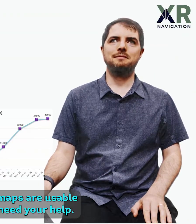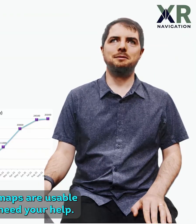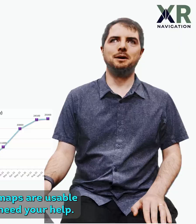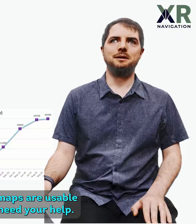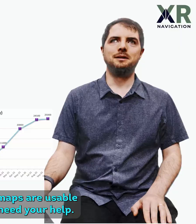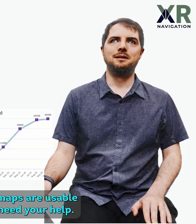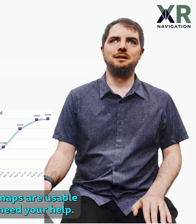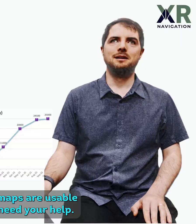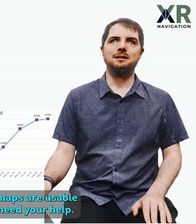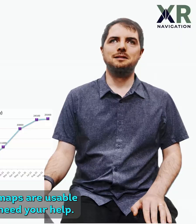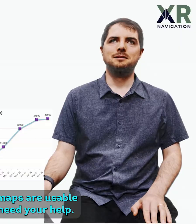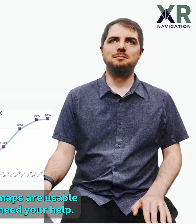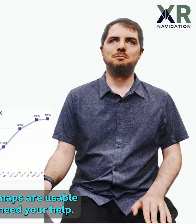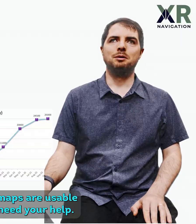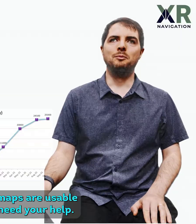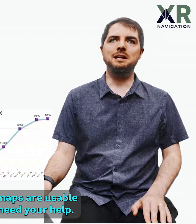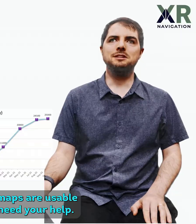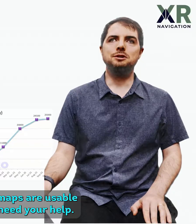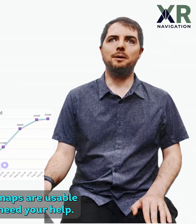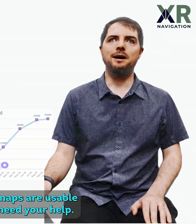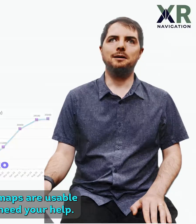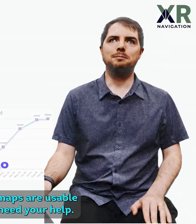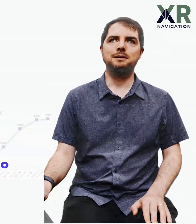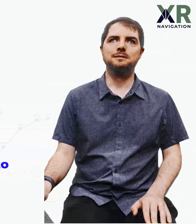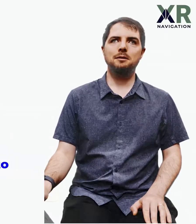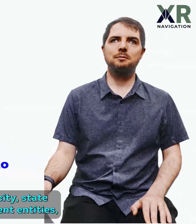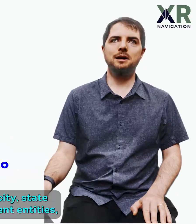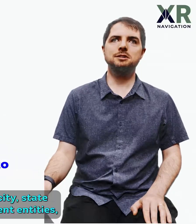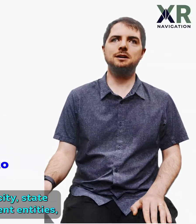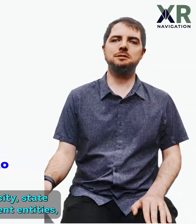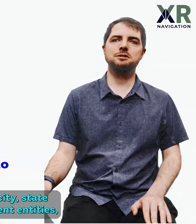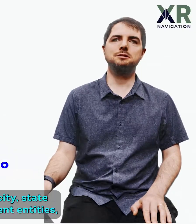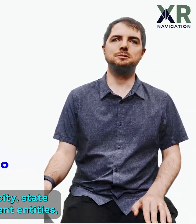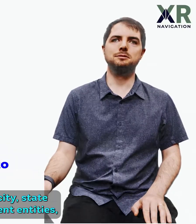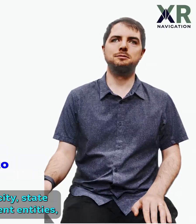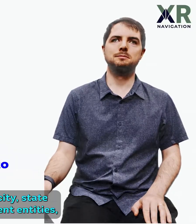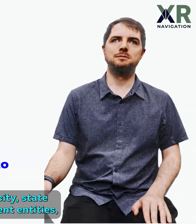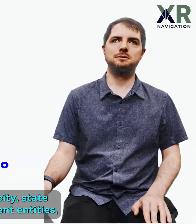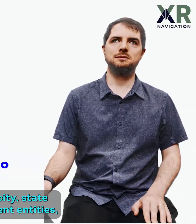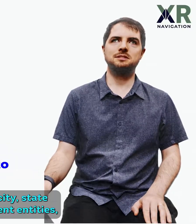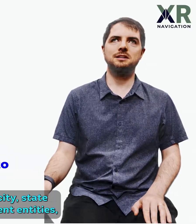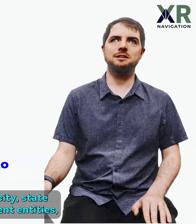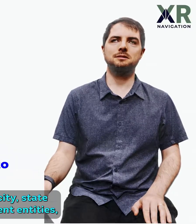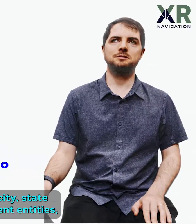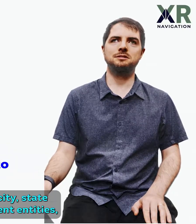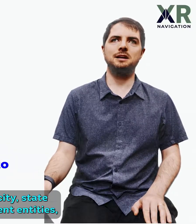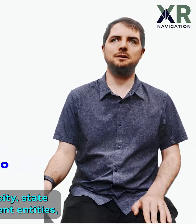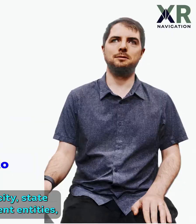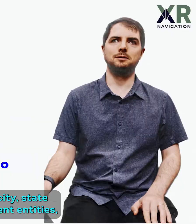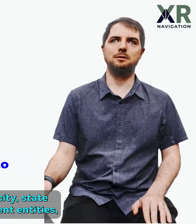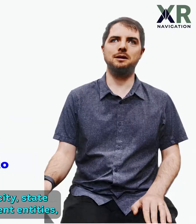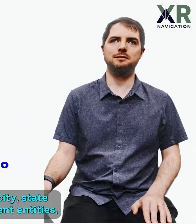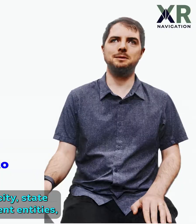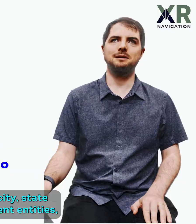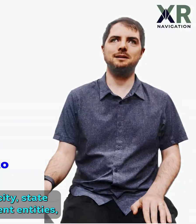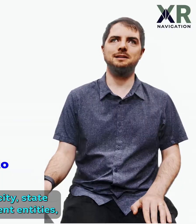everyone, but we need your help. When I talk to city, state or local government